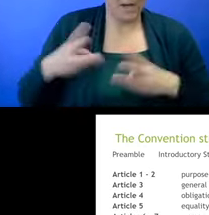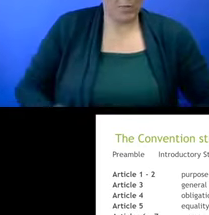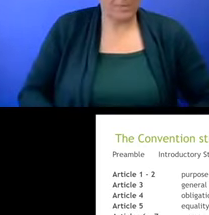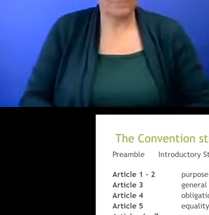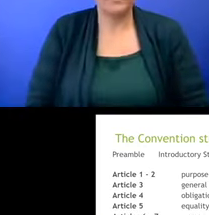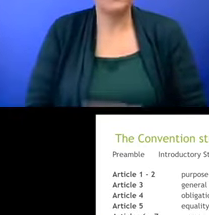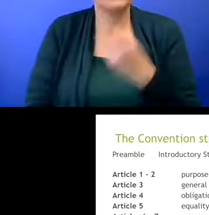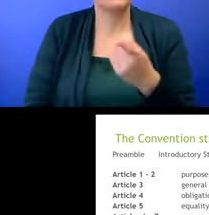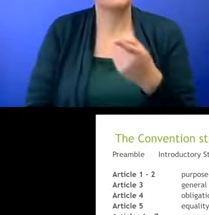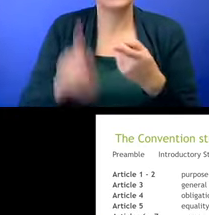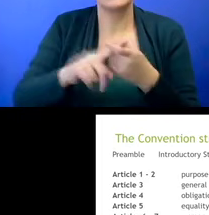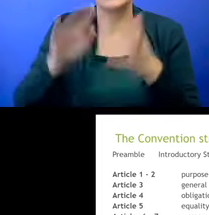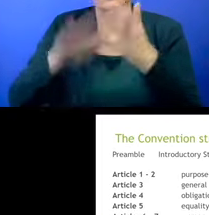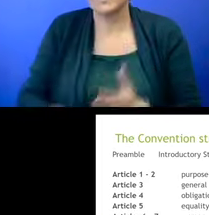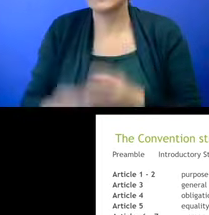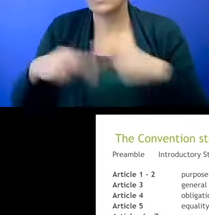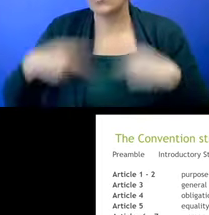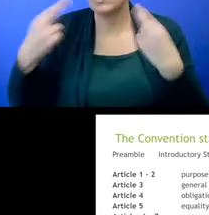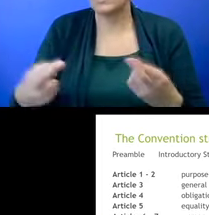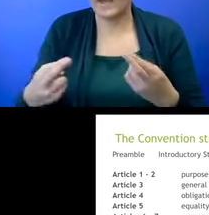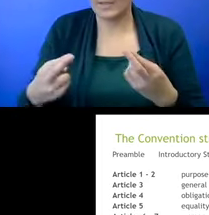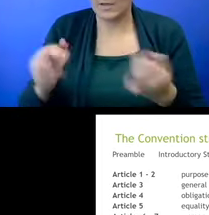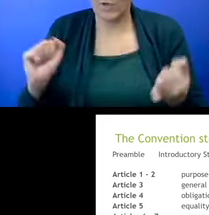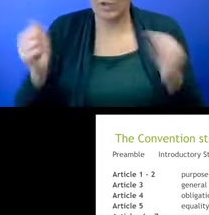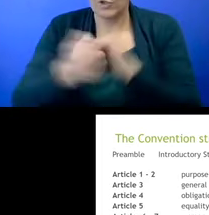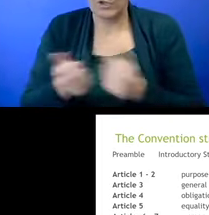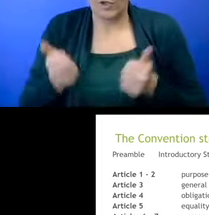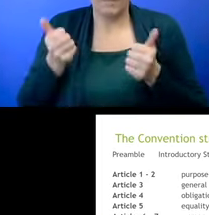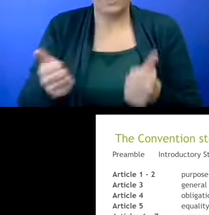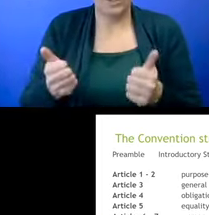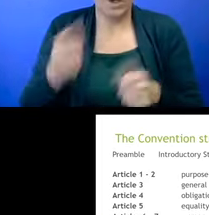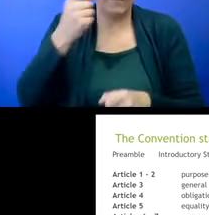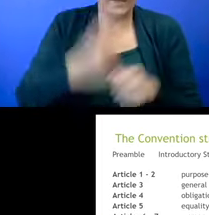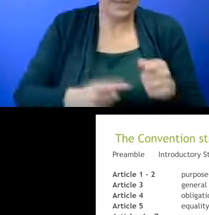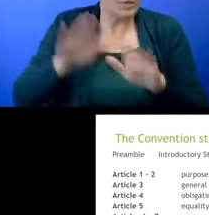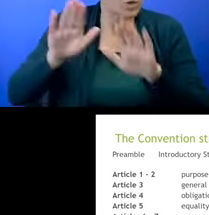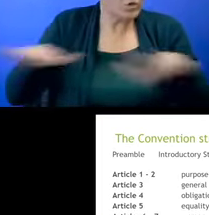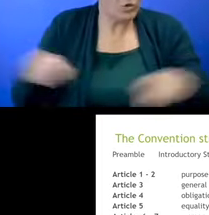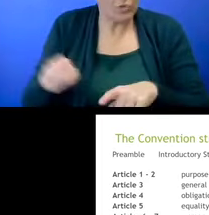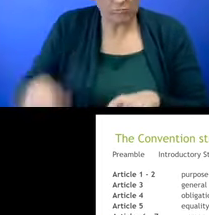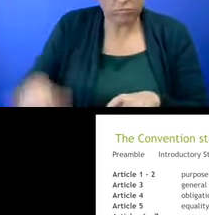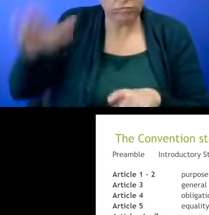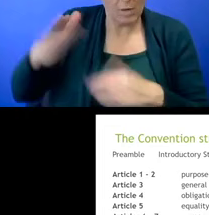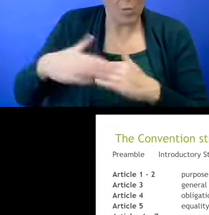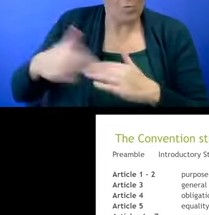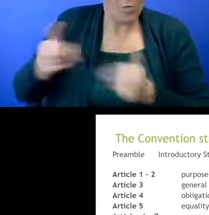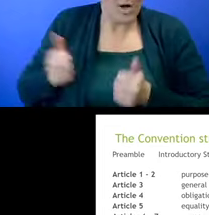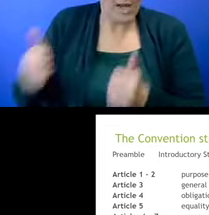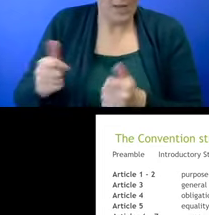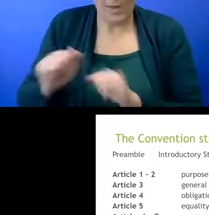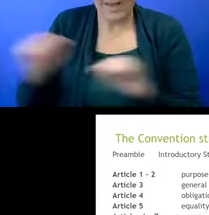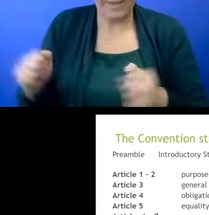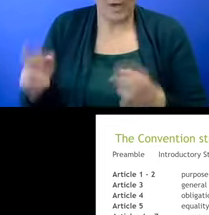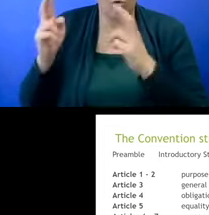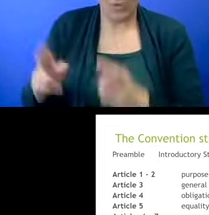and finally, respect for the evolving capacity of disabled children, and their rights to preserve their identities.